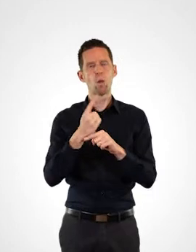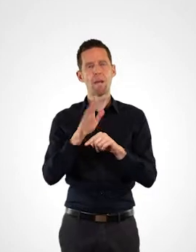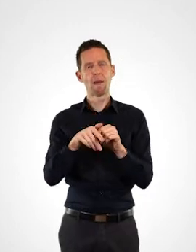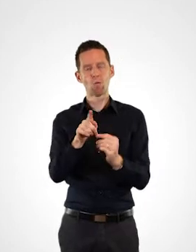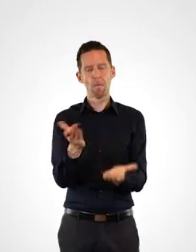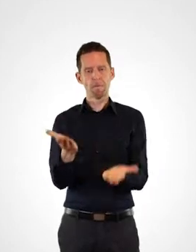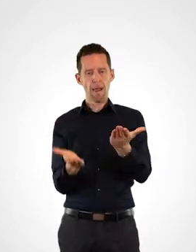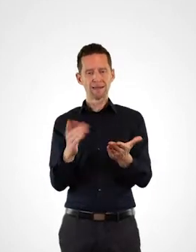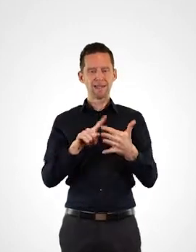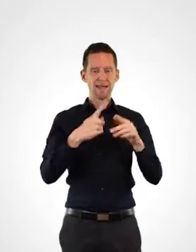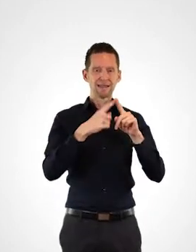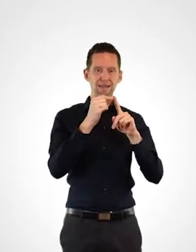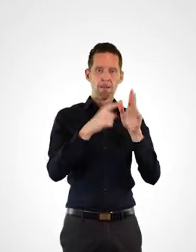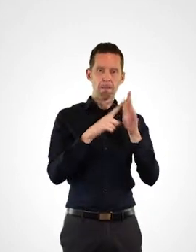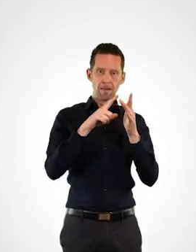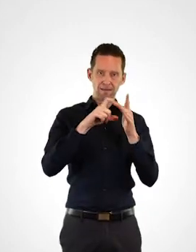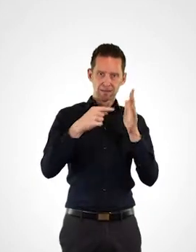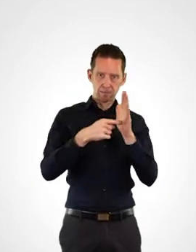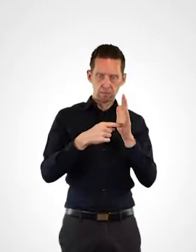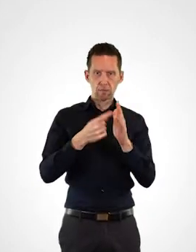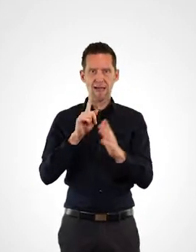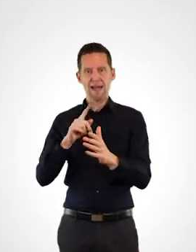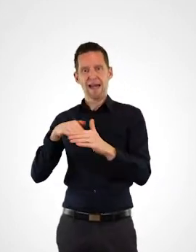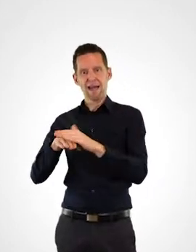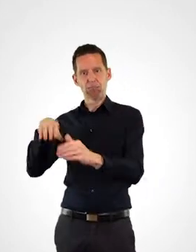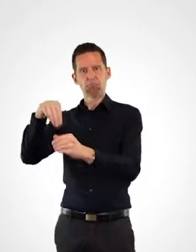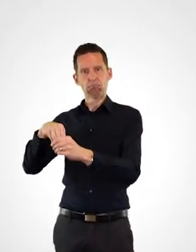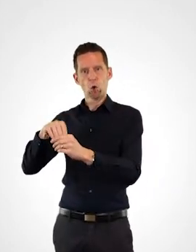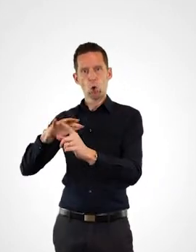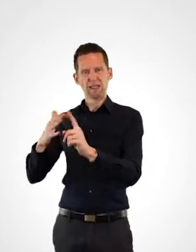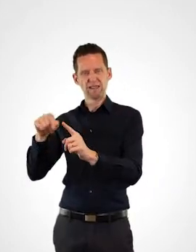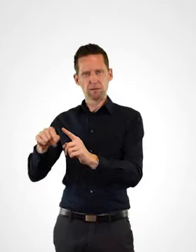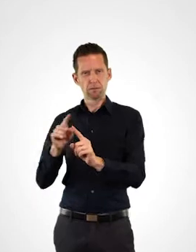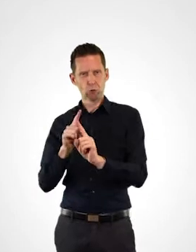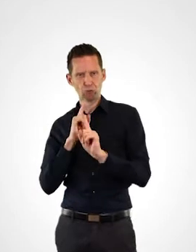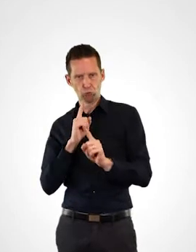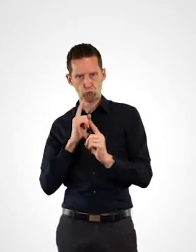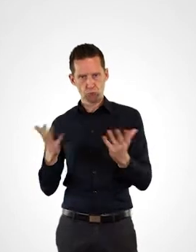balancing the explicit and the in-context instruction